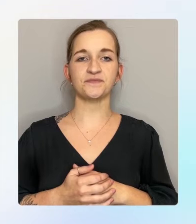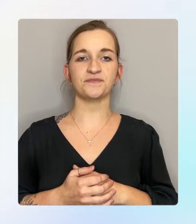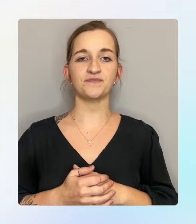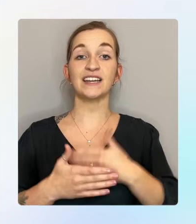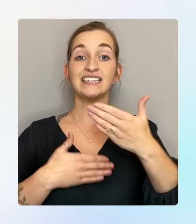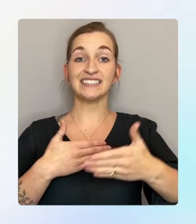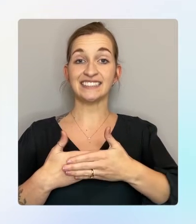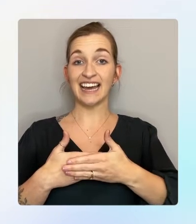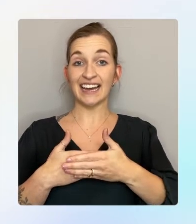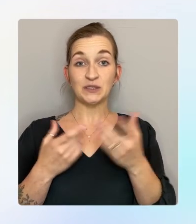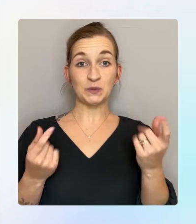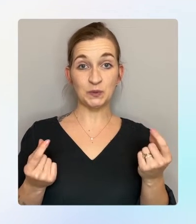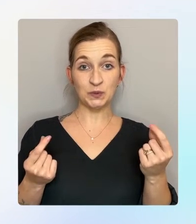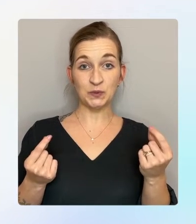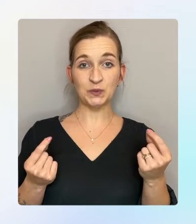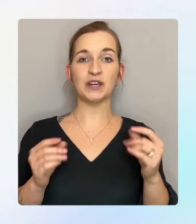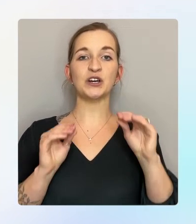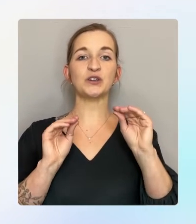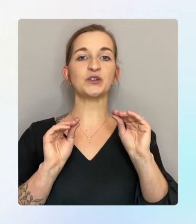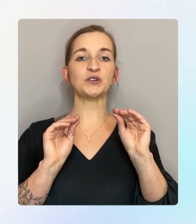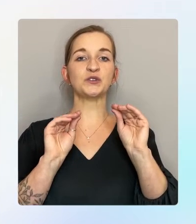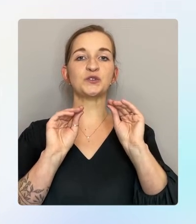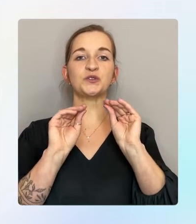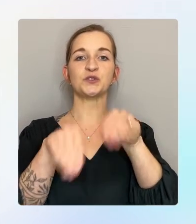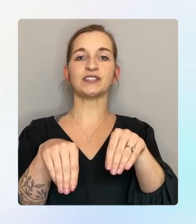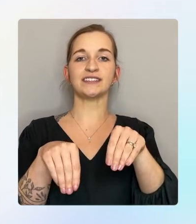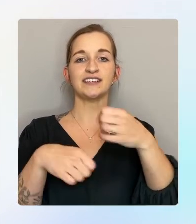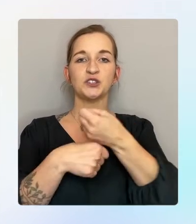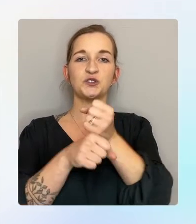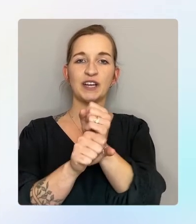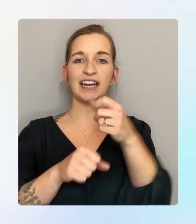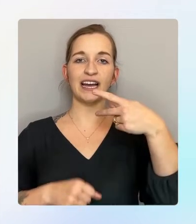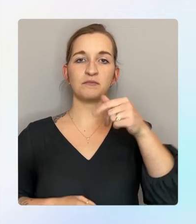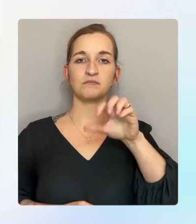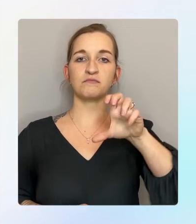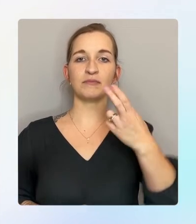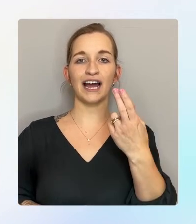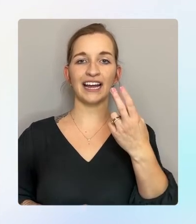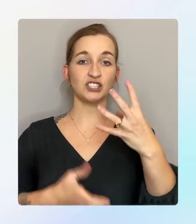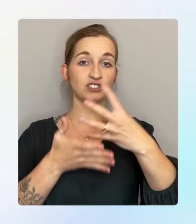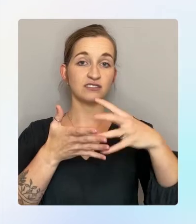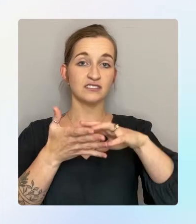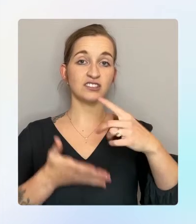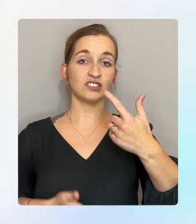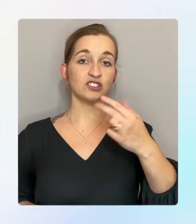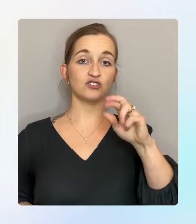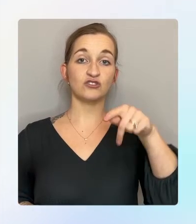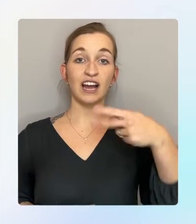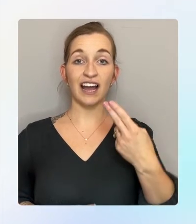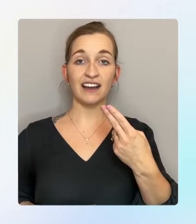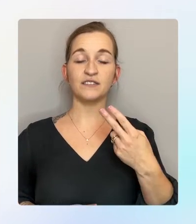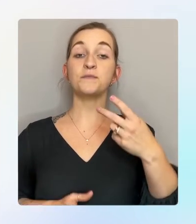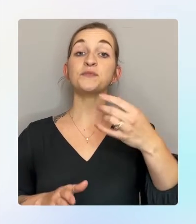to set the digits of the timer given the remaining countdown time. For example, if there's 67 seconds left,